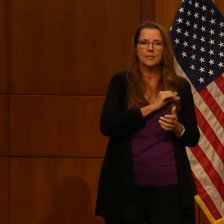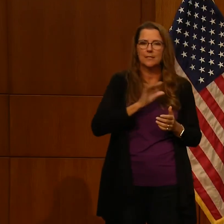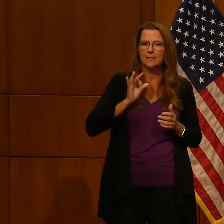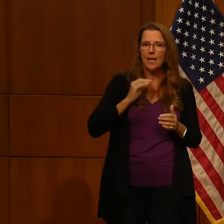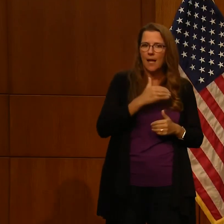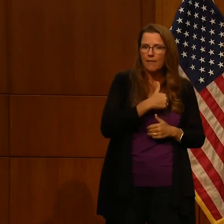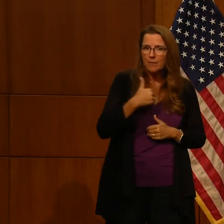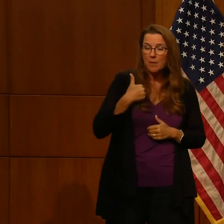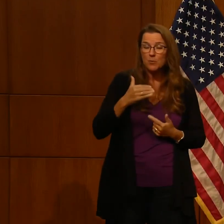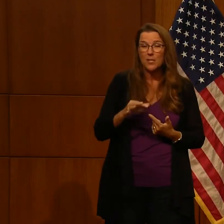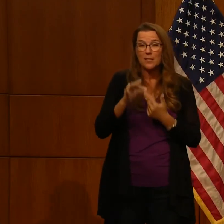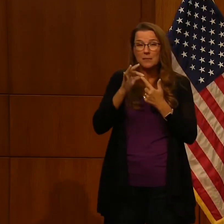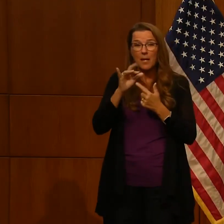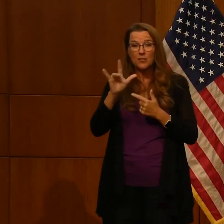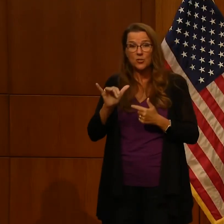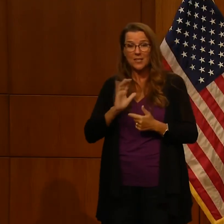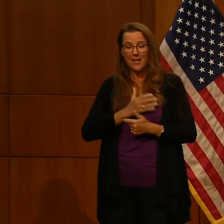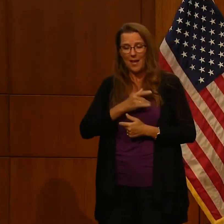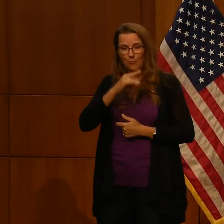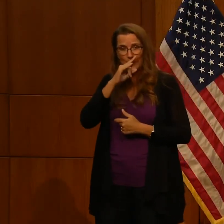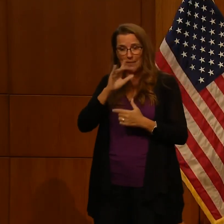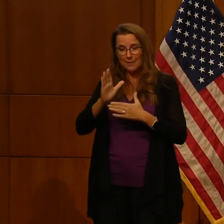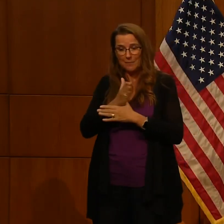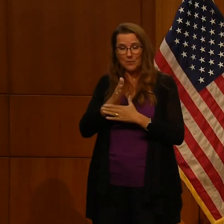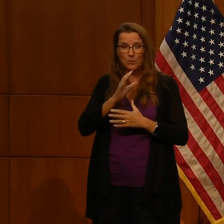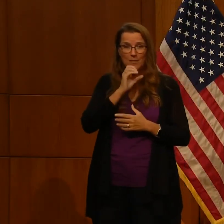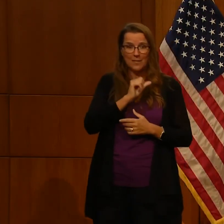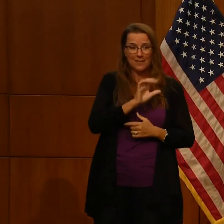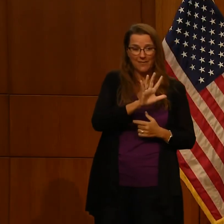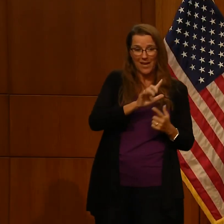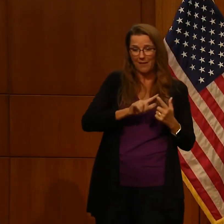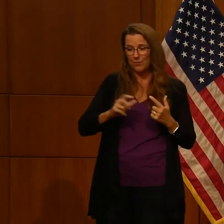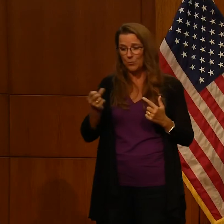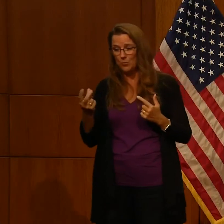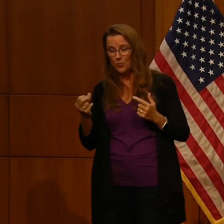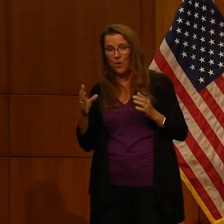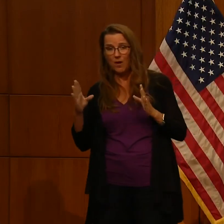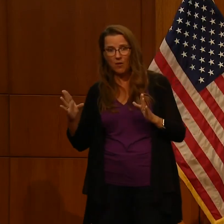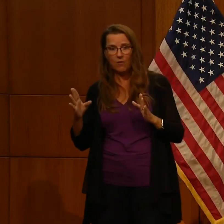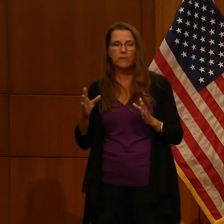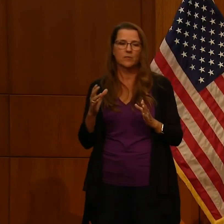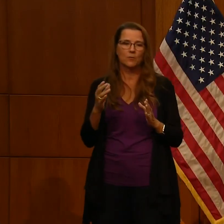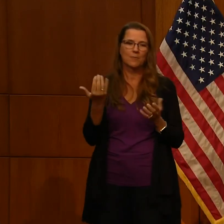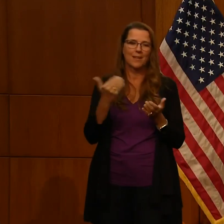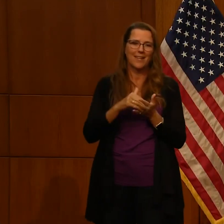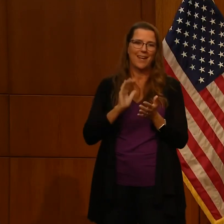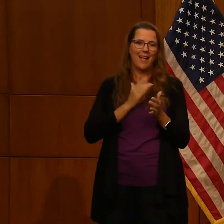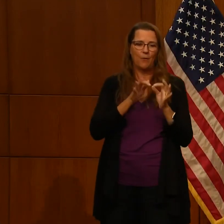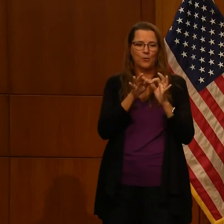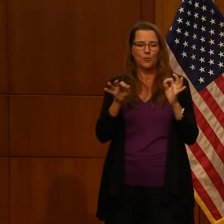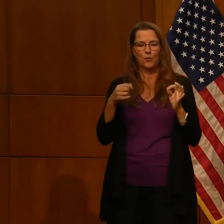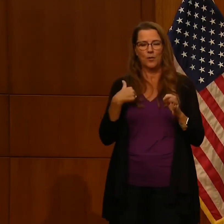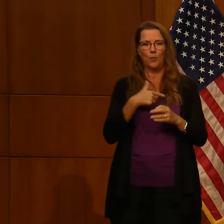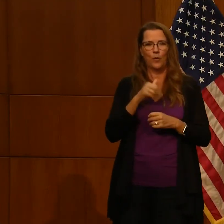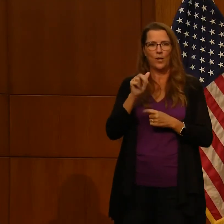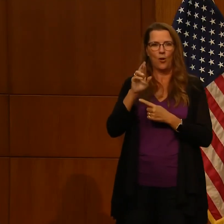ALL OF OUR STUDENTS AND STAFF MEMBERS, PARTICULARLY THOSE WHO ARE BETWEEN THE AGES OF FIVE